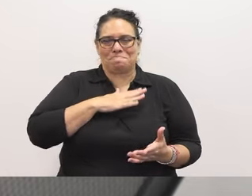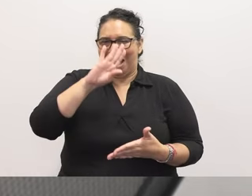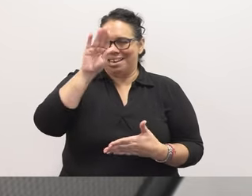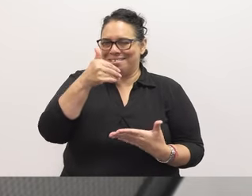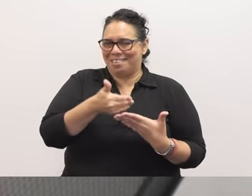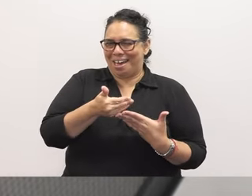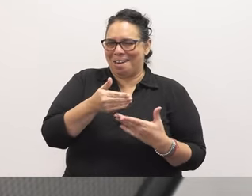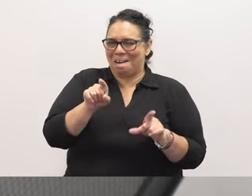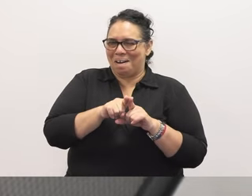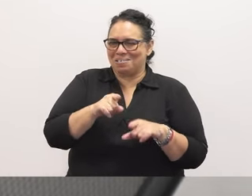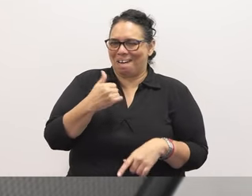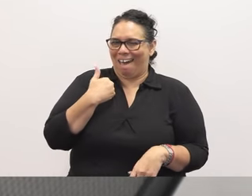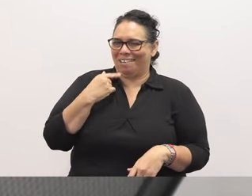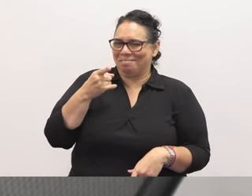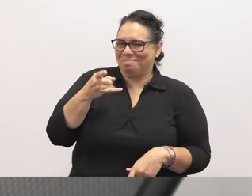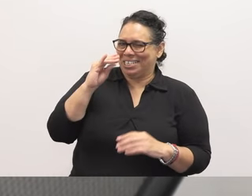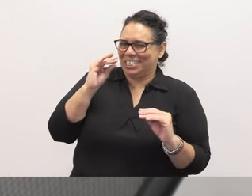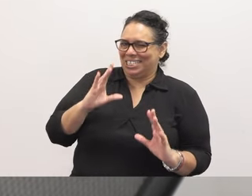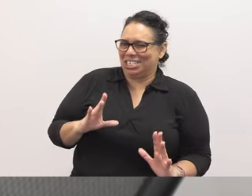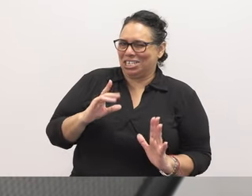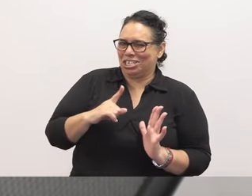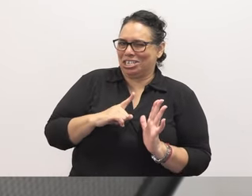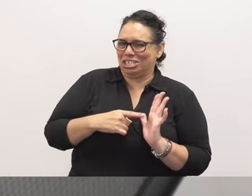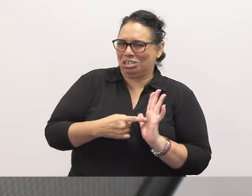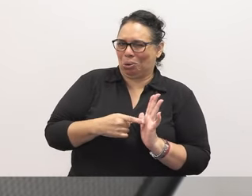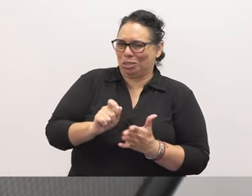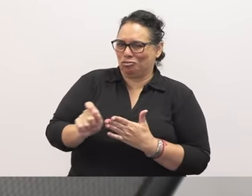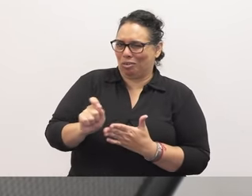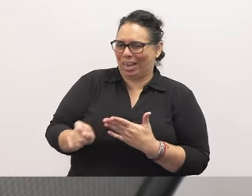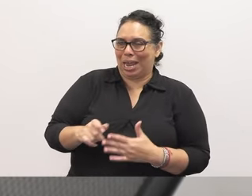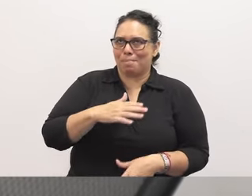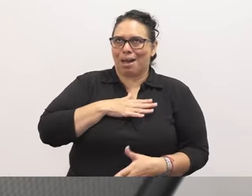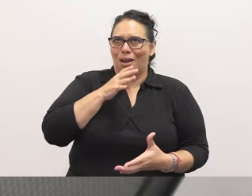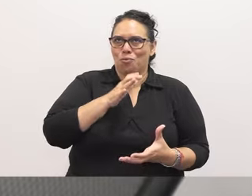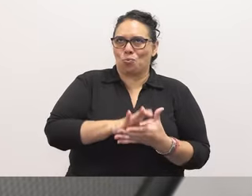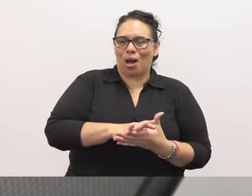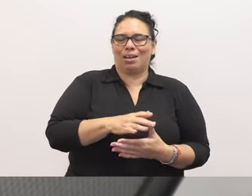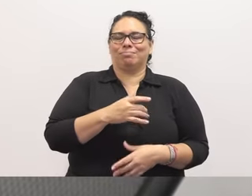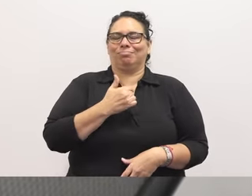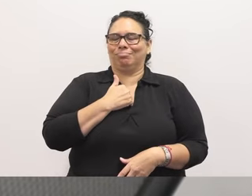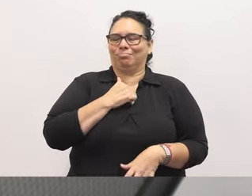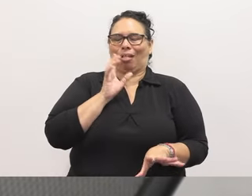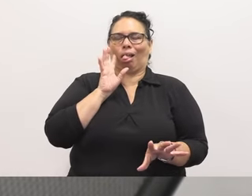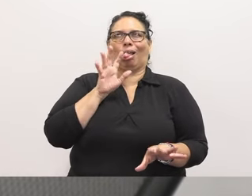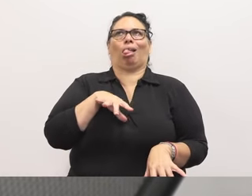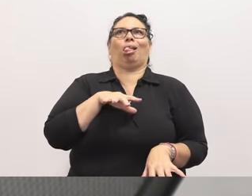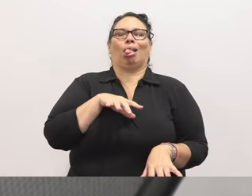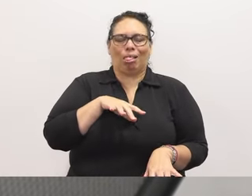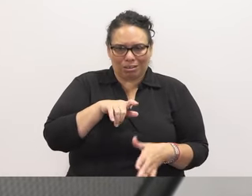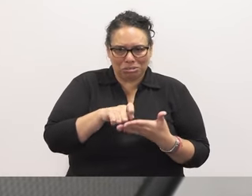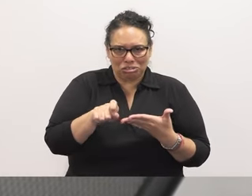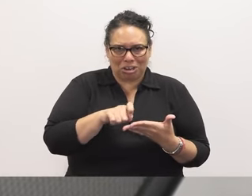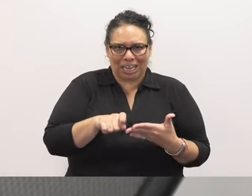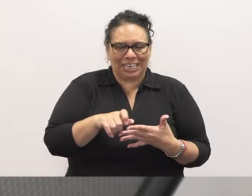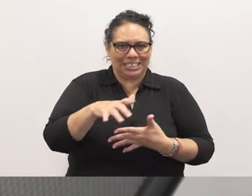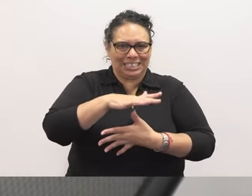My son also had Mr. Waddles and it shows in his writing, my wife and I are constantly floored by what he produces in his senior year at Millikan.